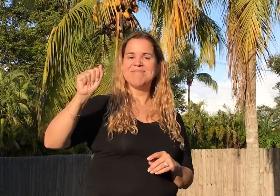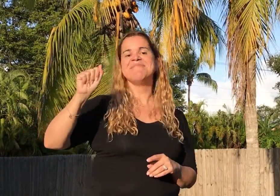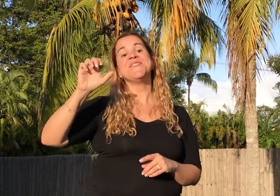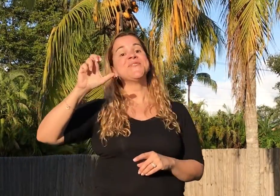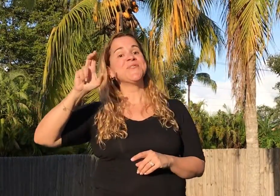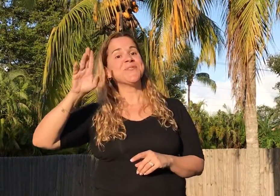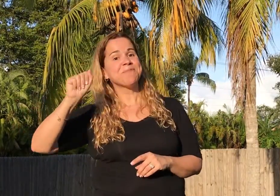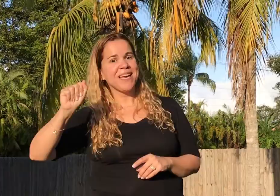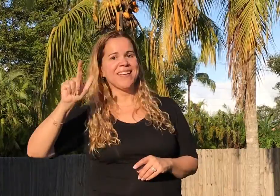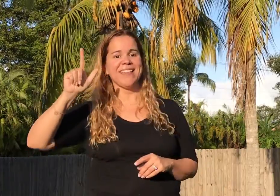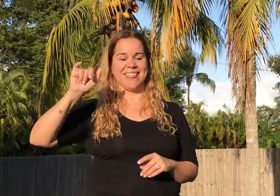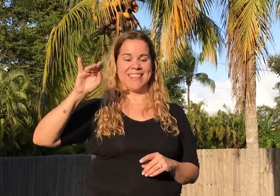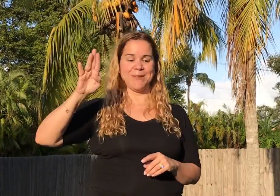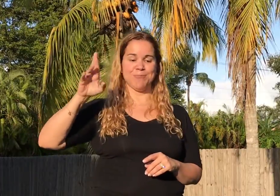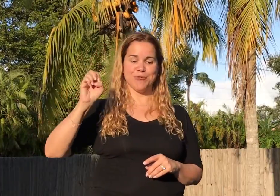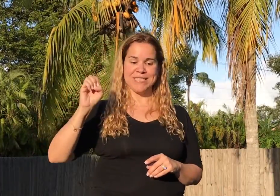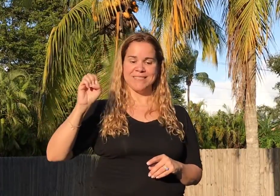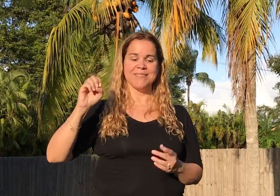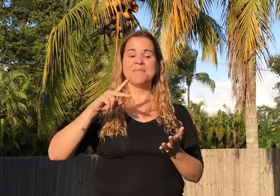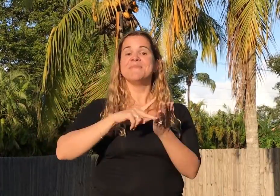"Viva la libertad!", and "Cubalibre!"